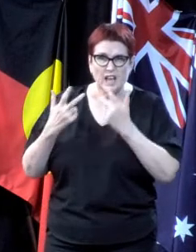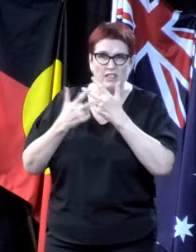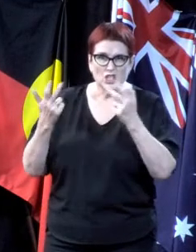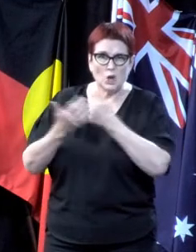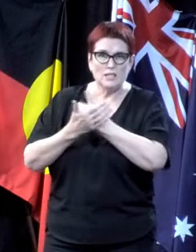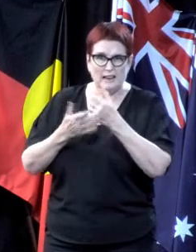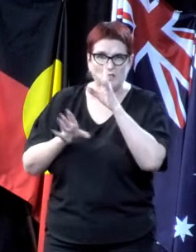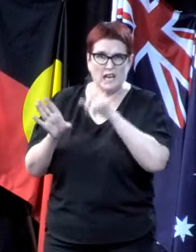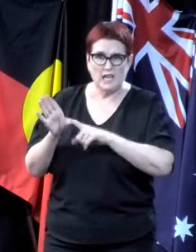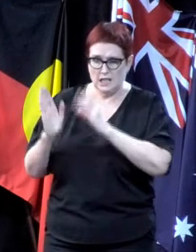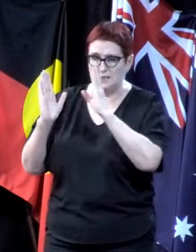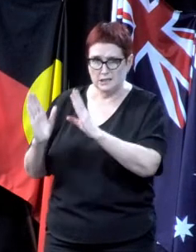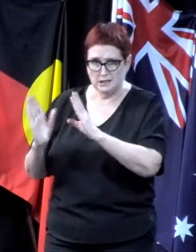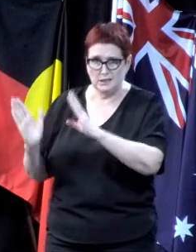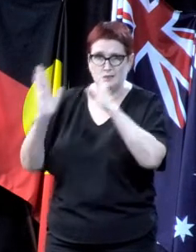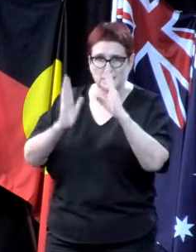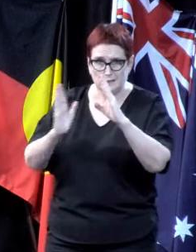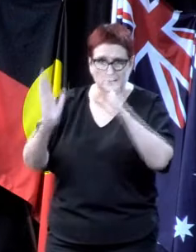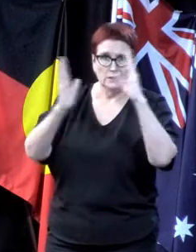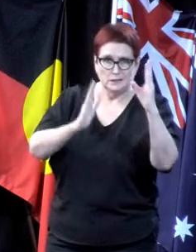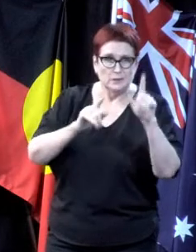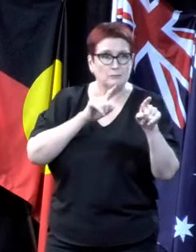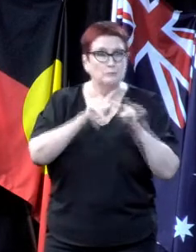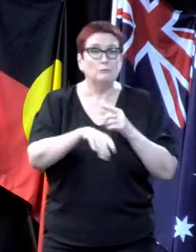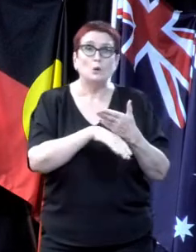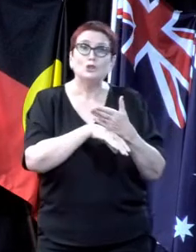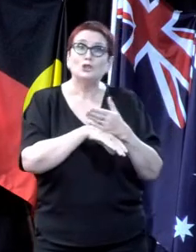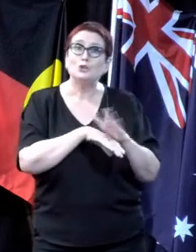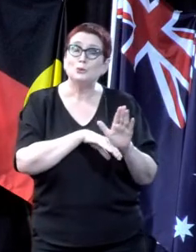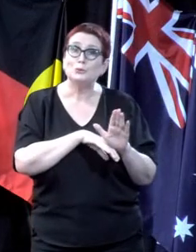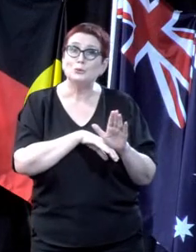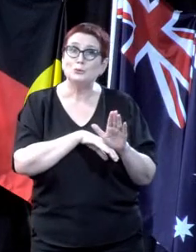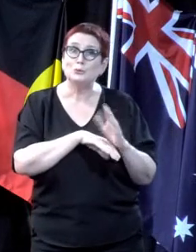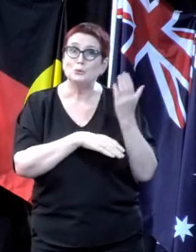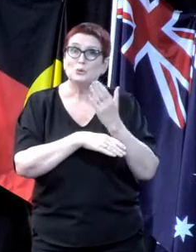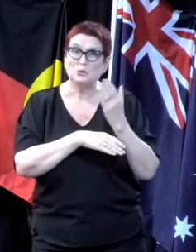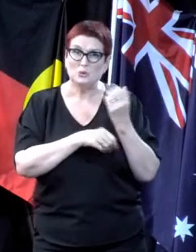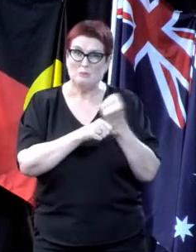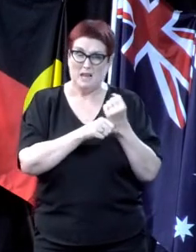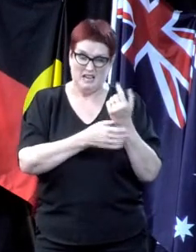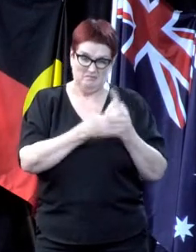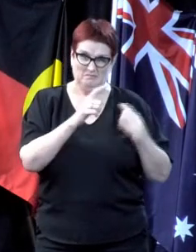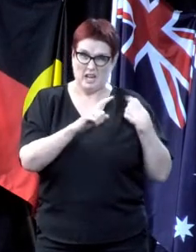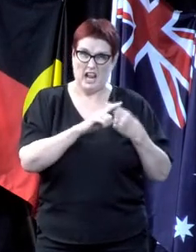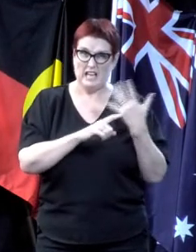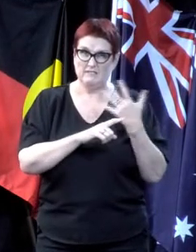The newer buildings, the ones from the last 10 to 15 years, meet modern